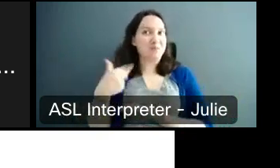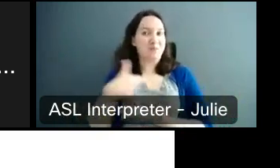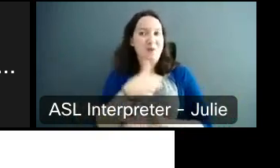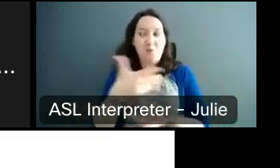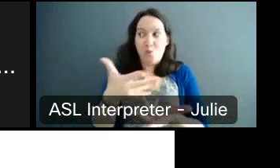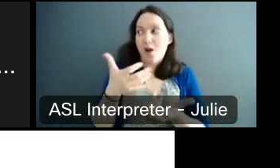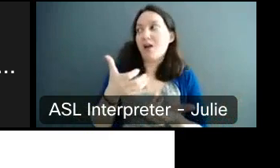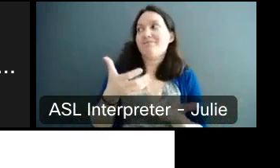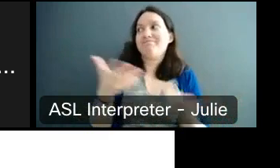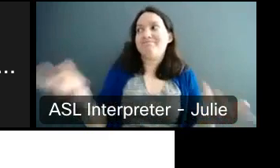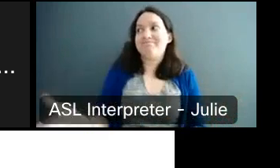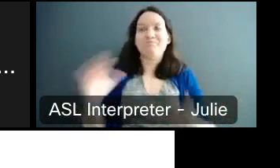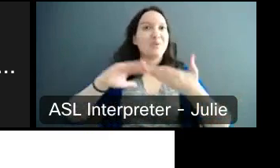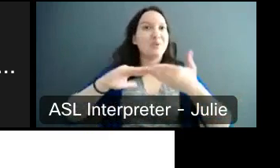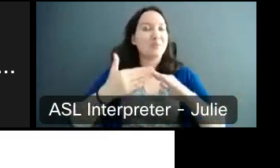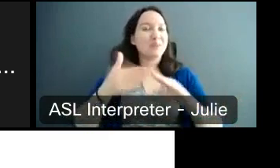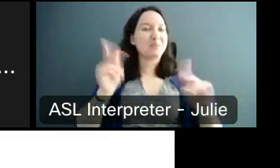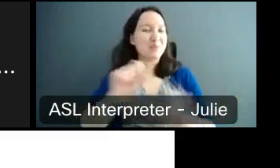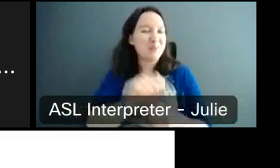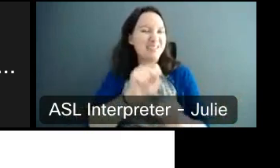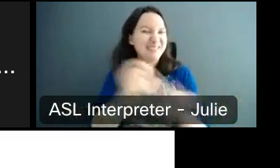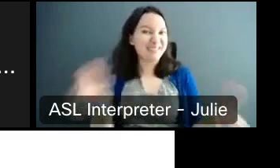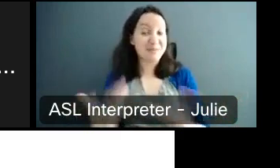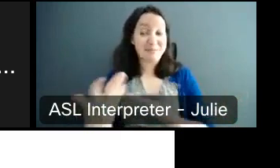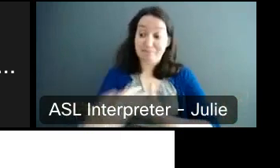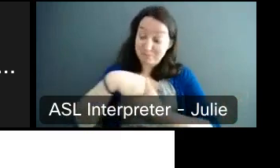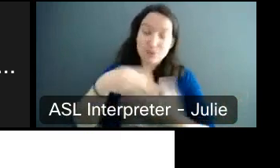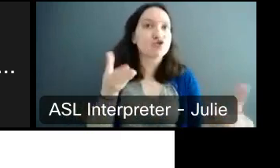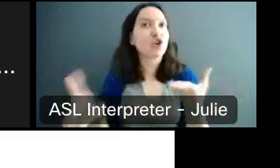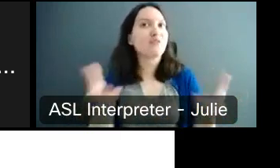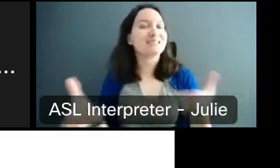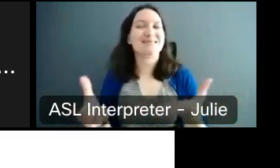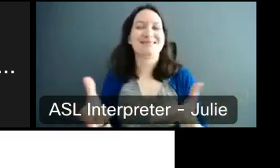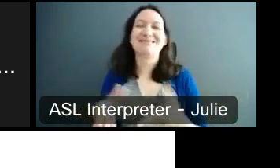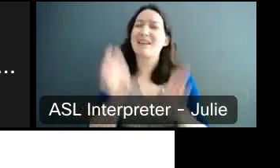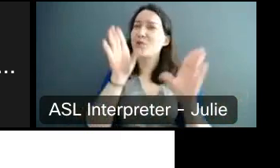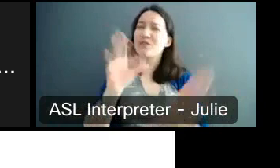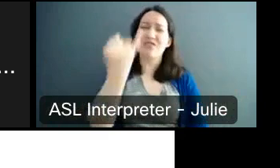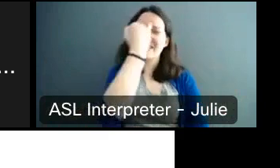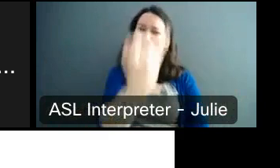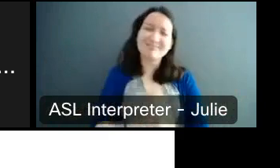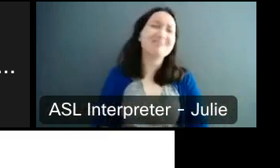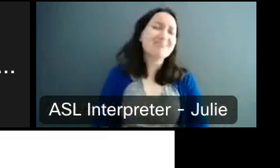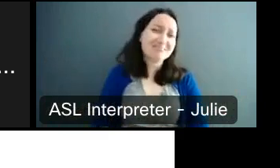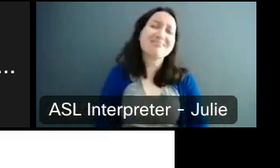You know, have community members working with us, and in us, and serving the community. So I think it's a, it's a great idea. And, um, something we can look at more.